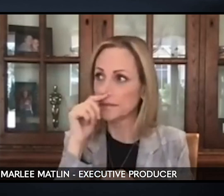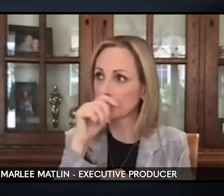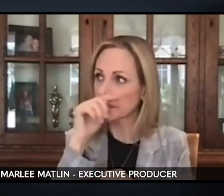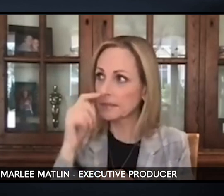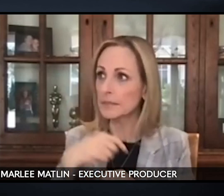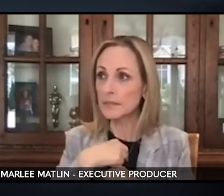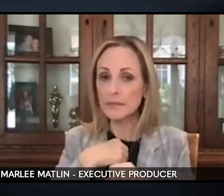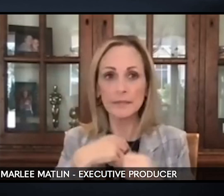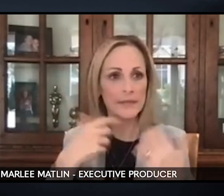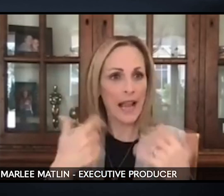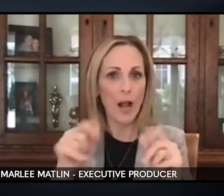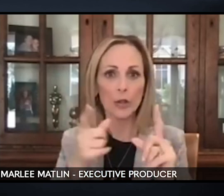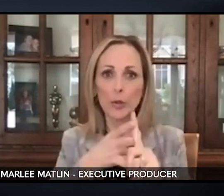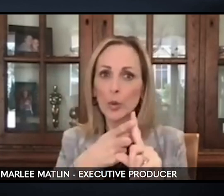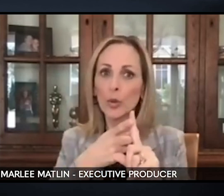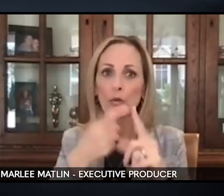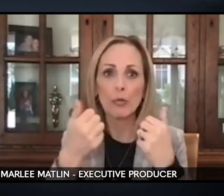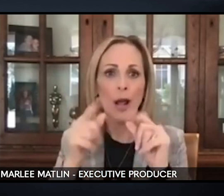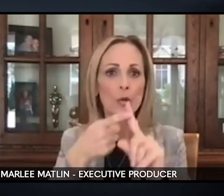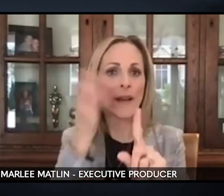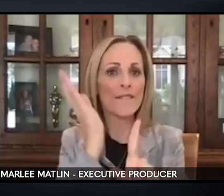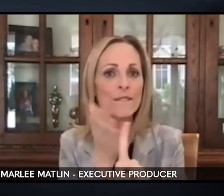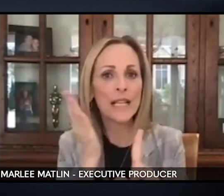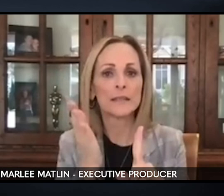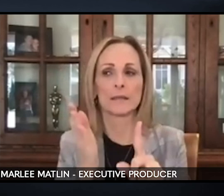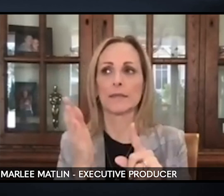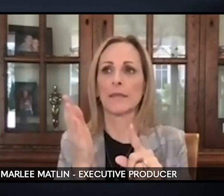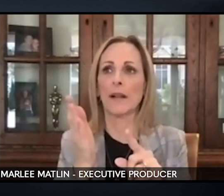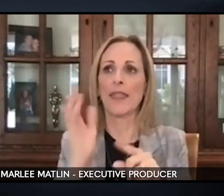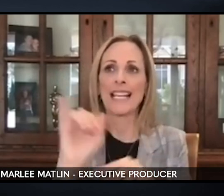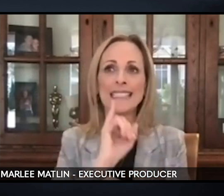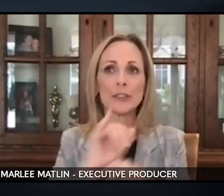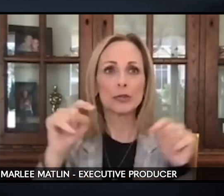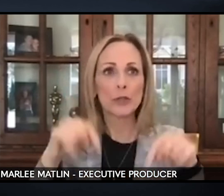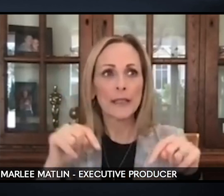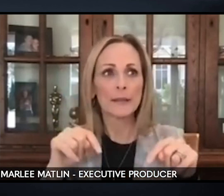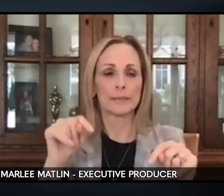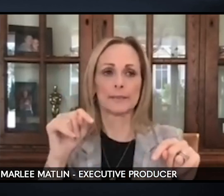been in it for 35 years. We've come a long way to try to convince this